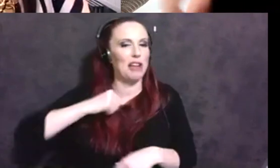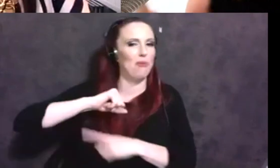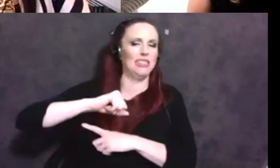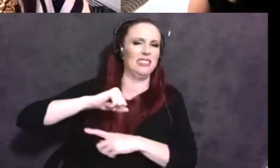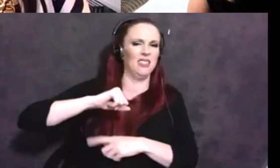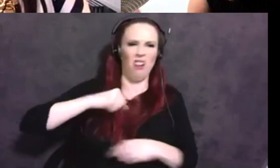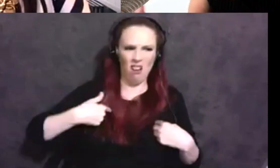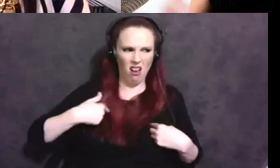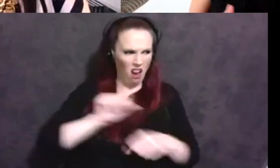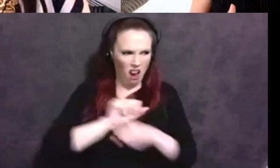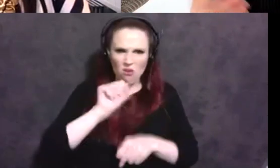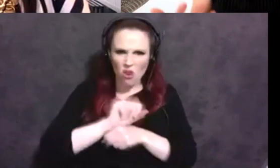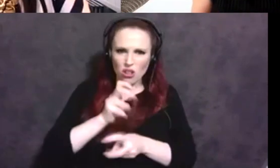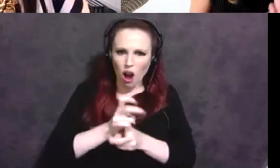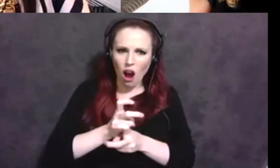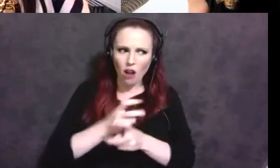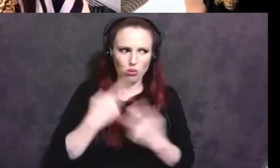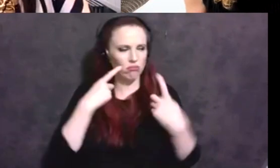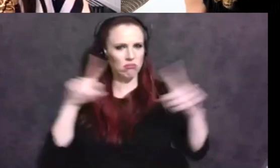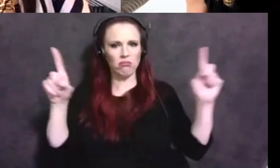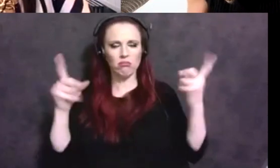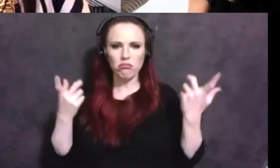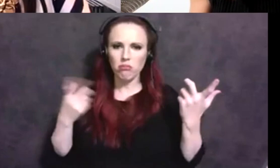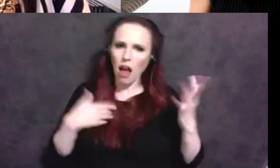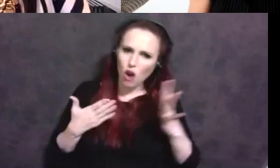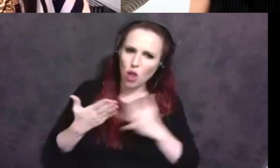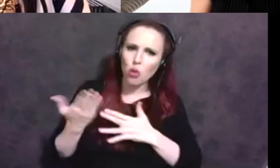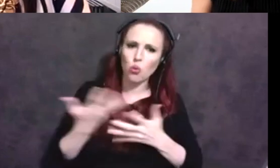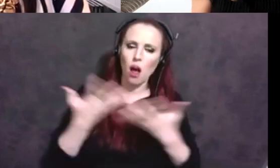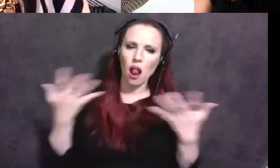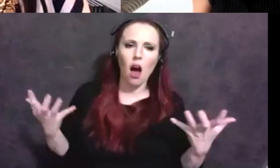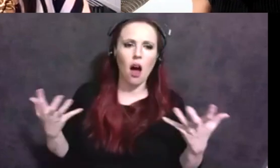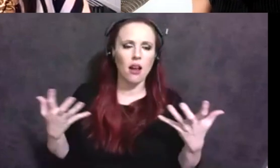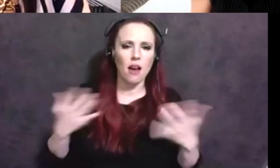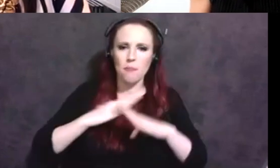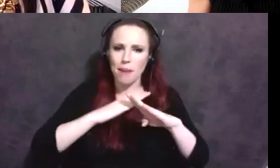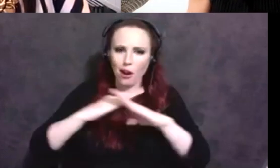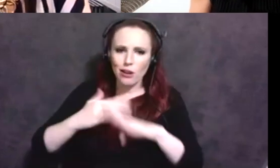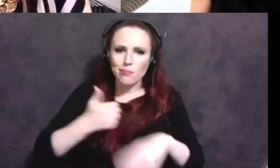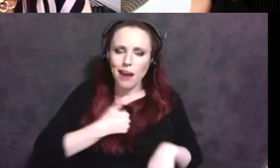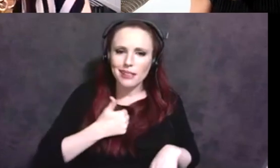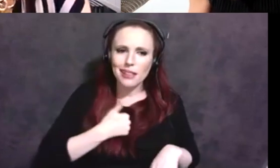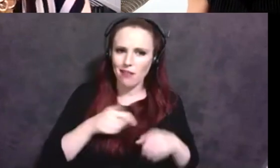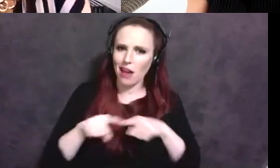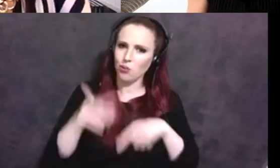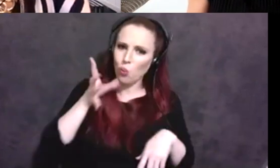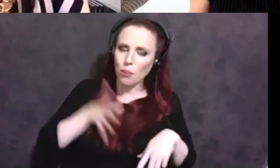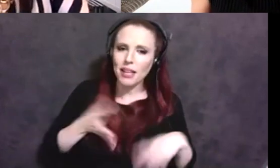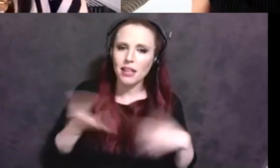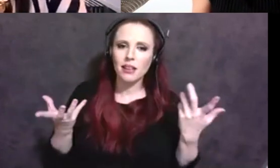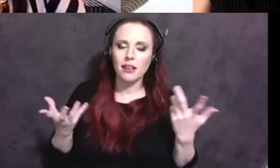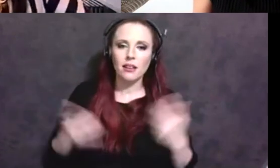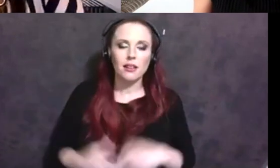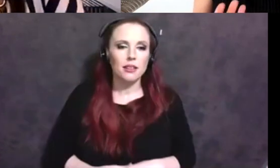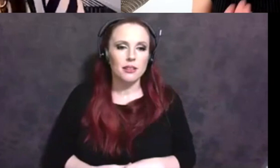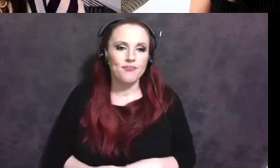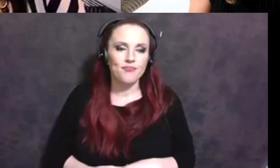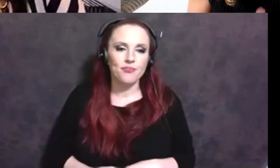what? Union, that I and that recognition -- well, first it was resistance. I have worked hard